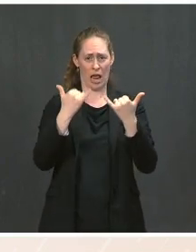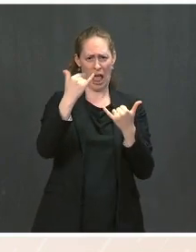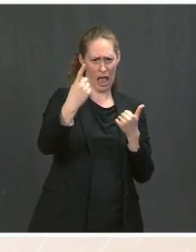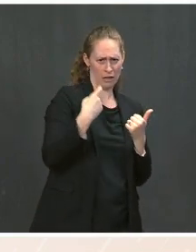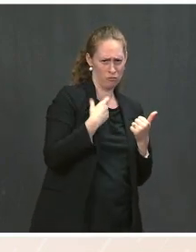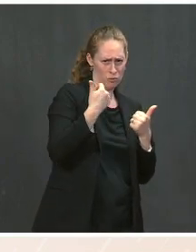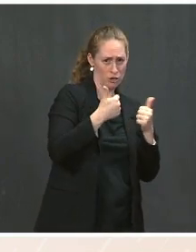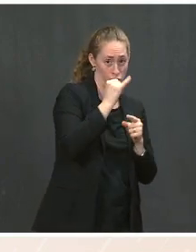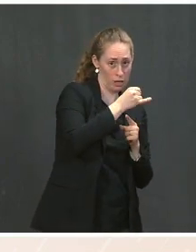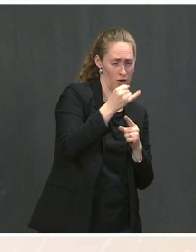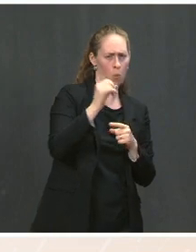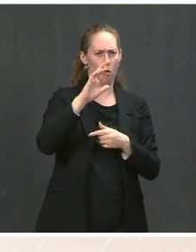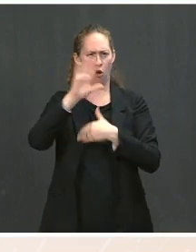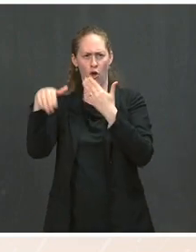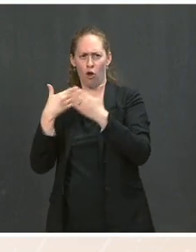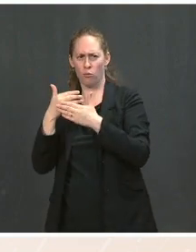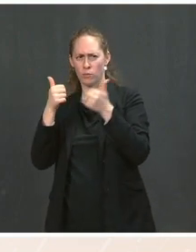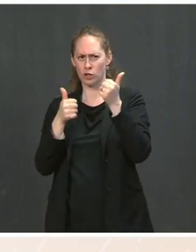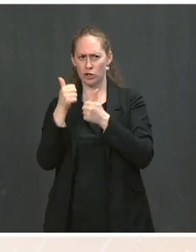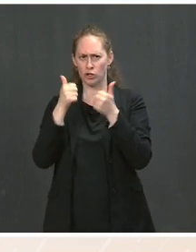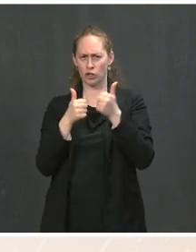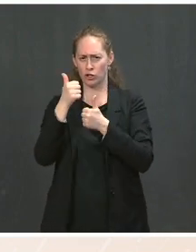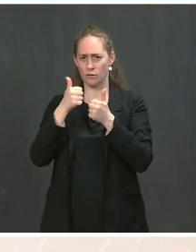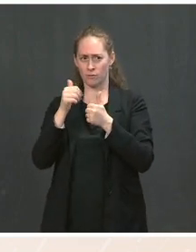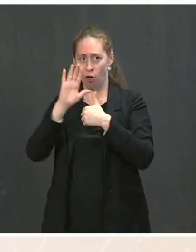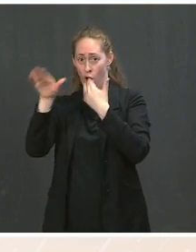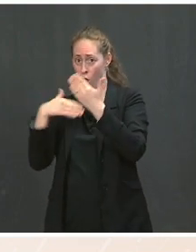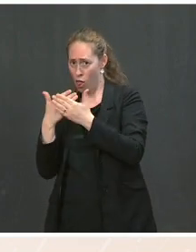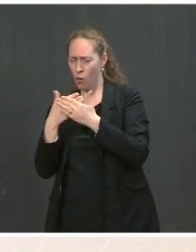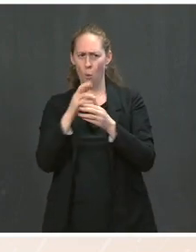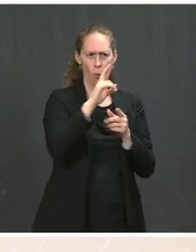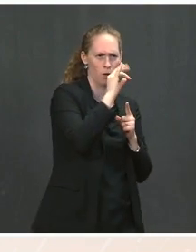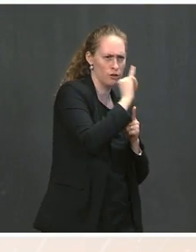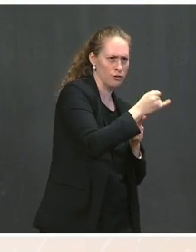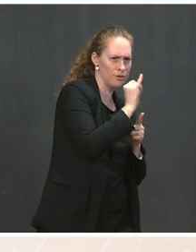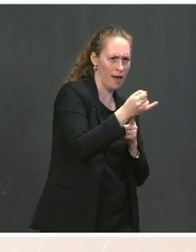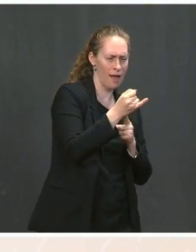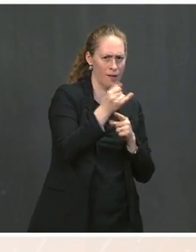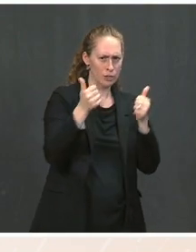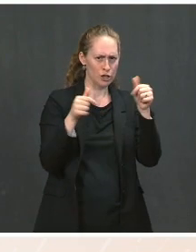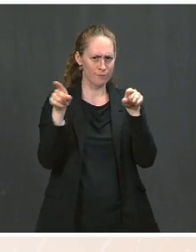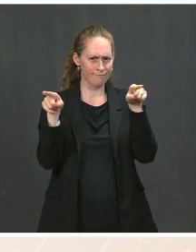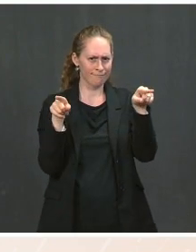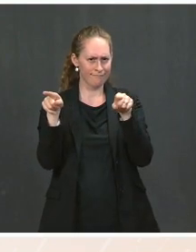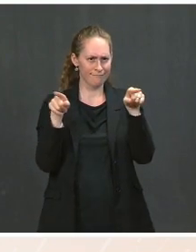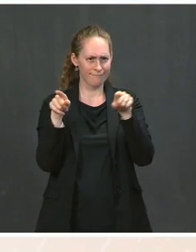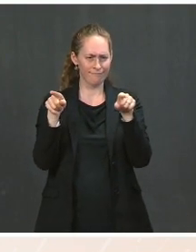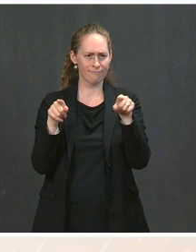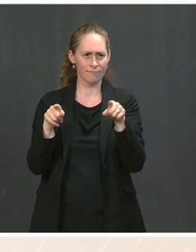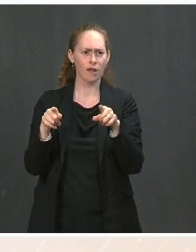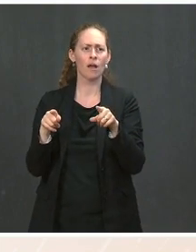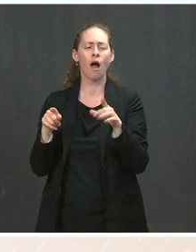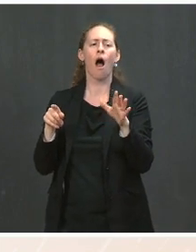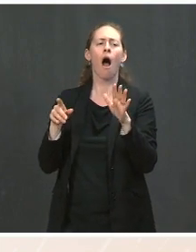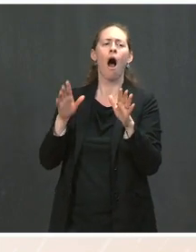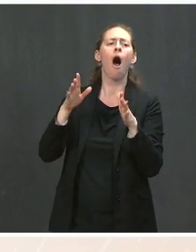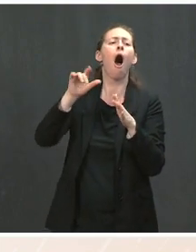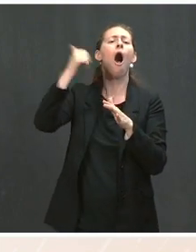Ms. Psaki: -- which are slightly different. So it's a little apples and oranges. Our — The Press: Well, some White House officials were touting that data yesterday on Twitter